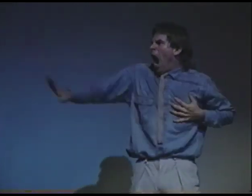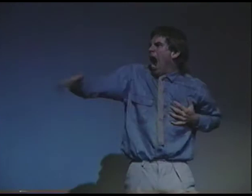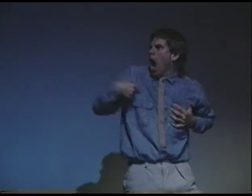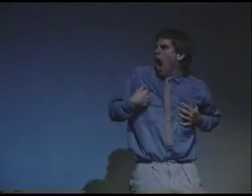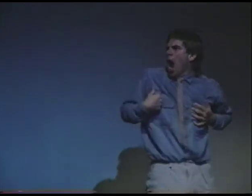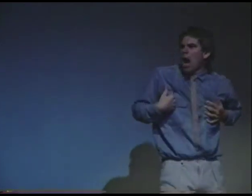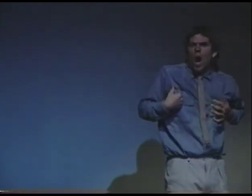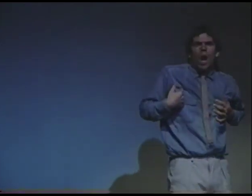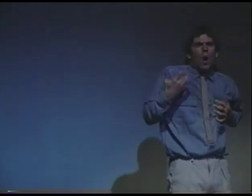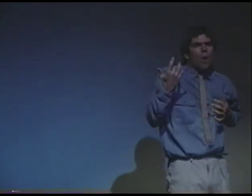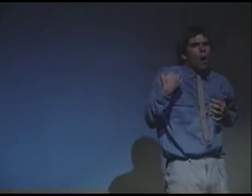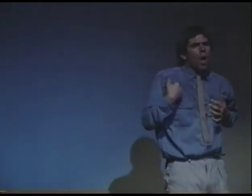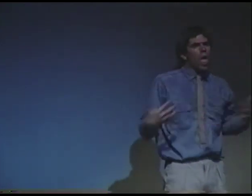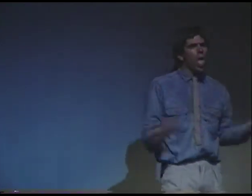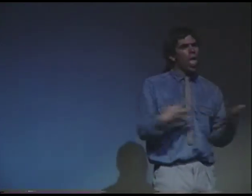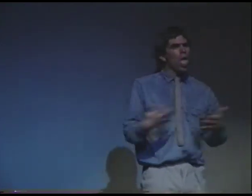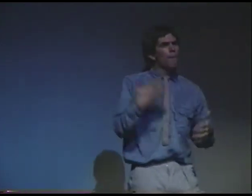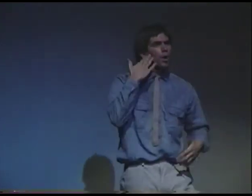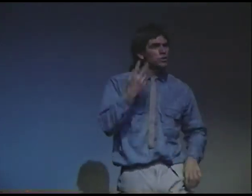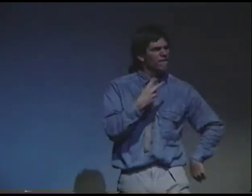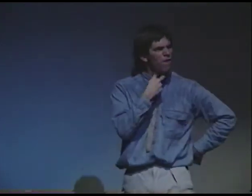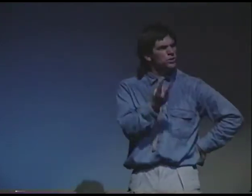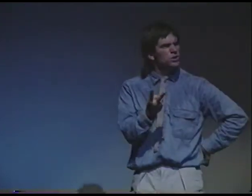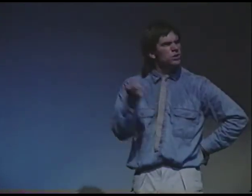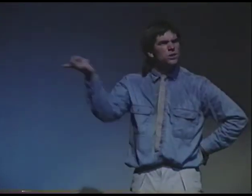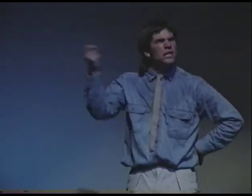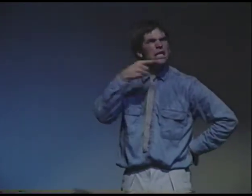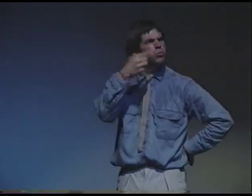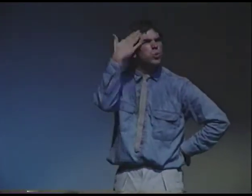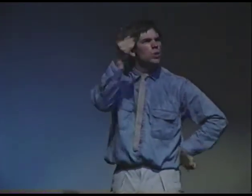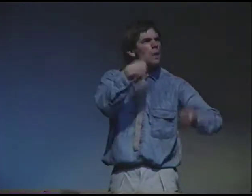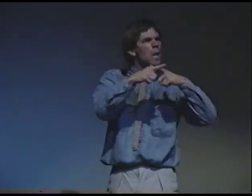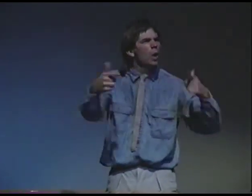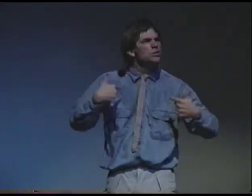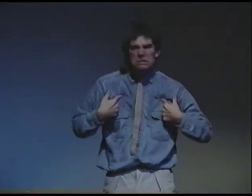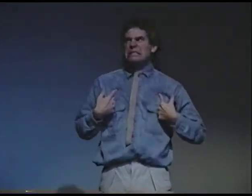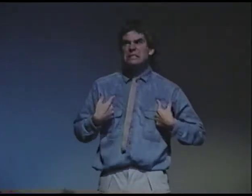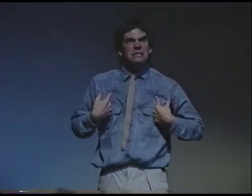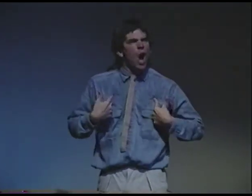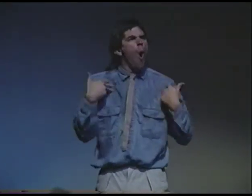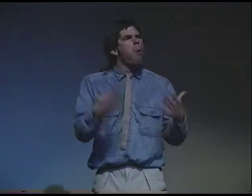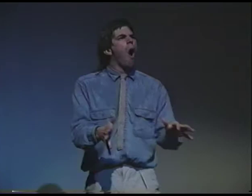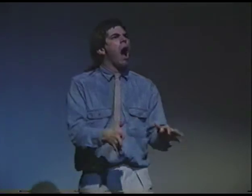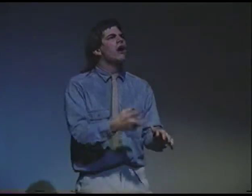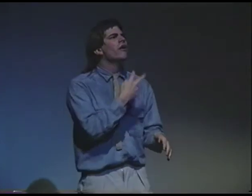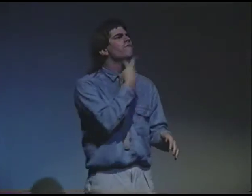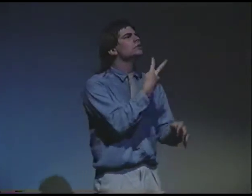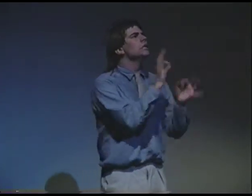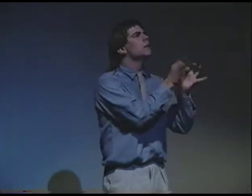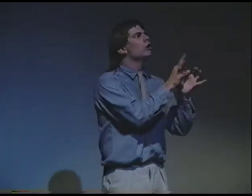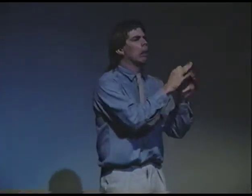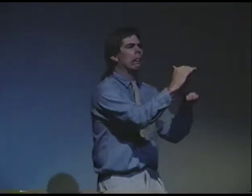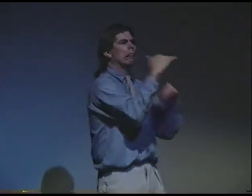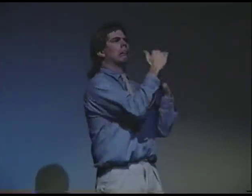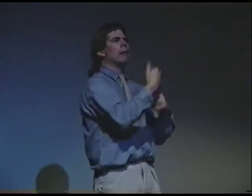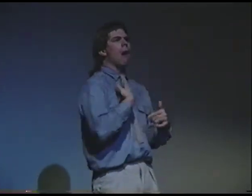Me? Wait a minute, I-- and I was afraid because there was no voice.